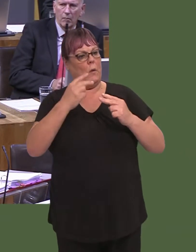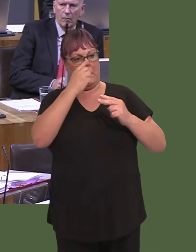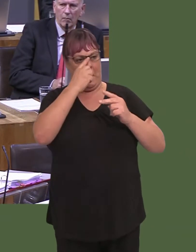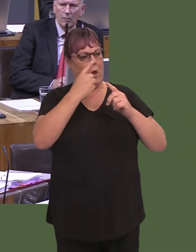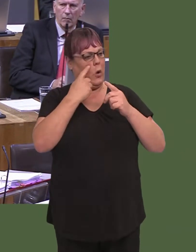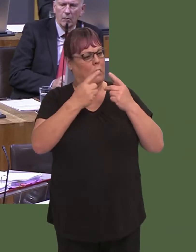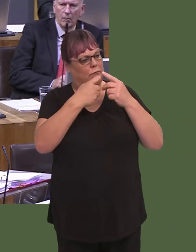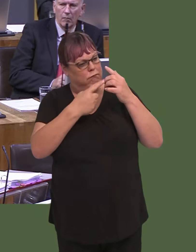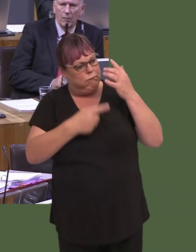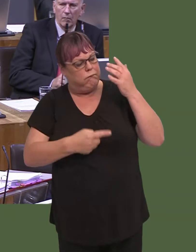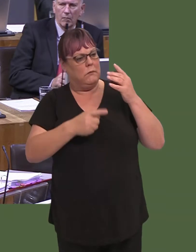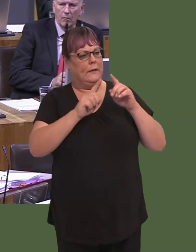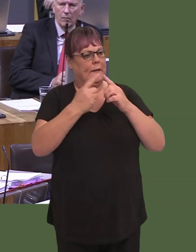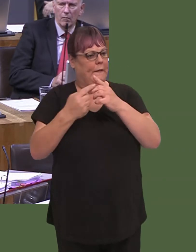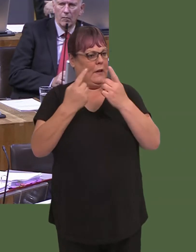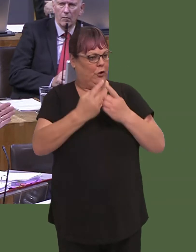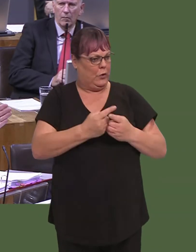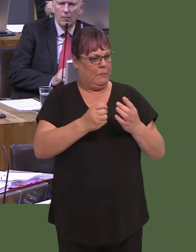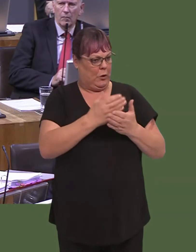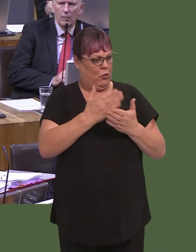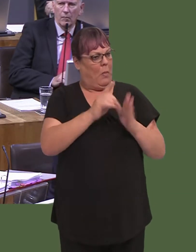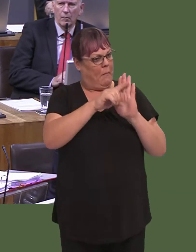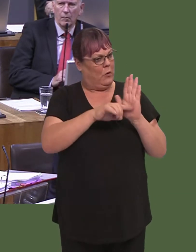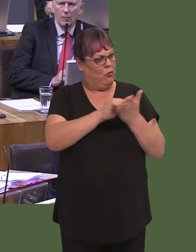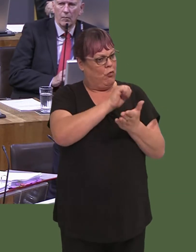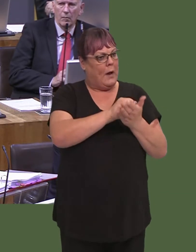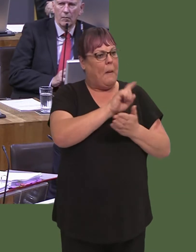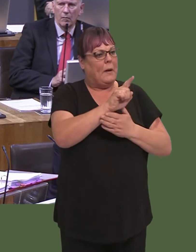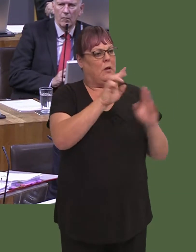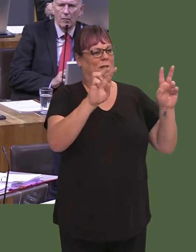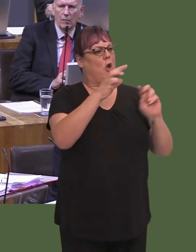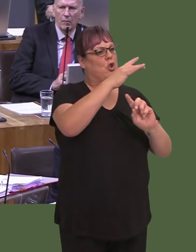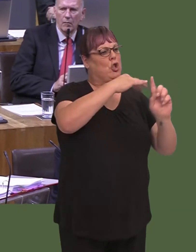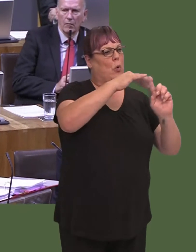the policy is correct, but there is a difference between social housing and affordable housing,